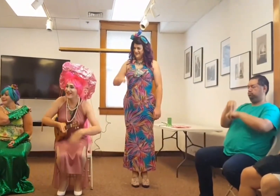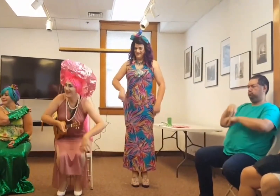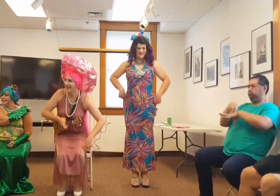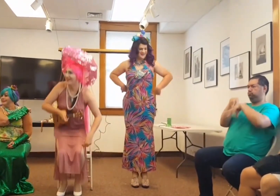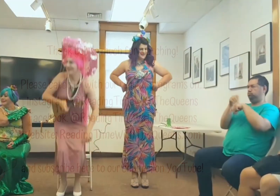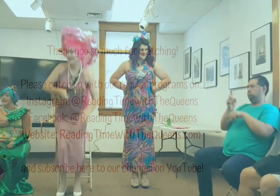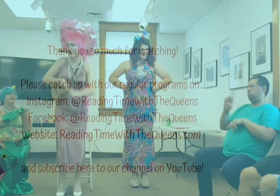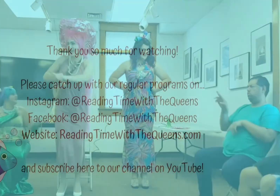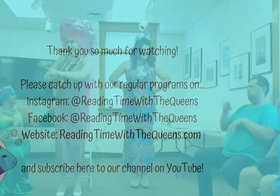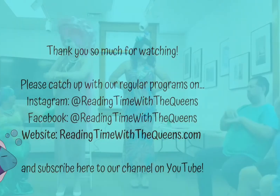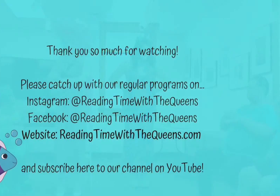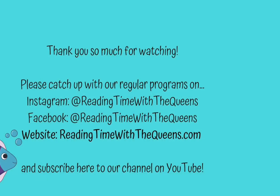You got it.